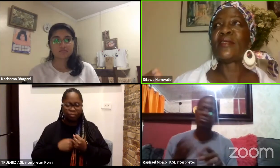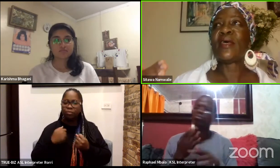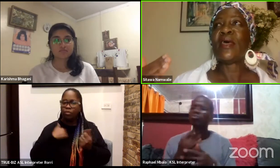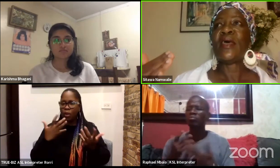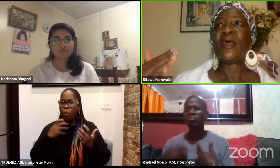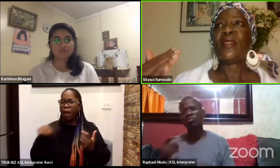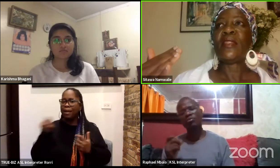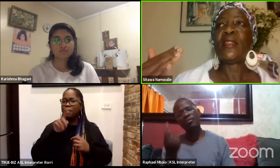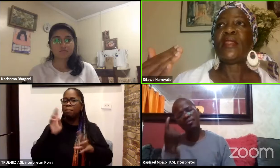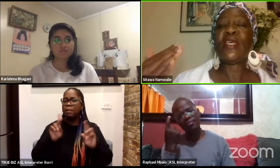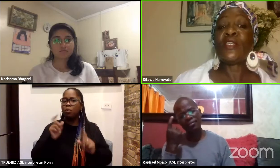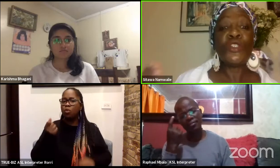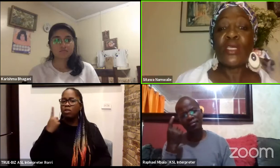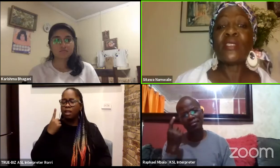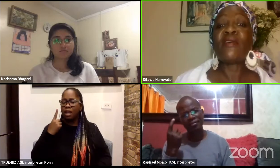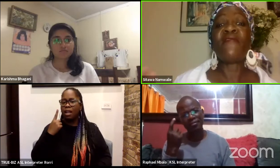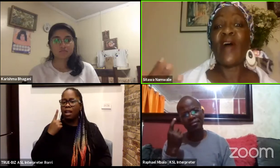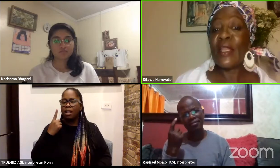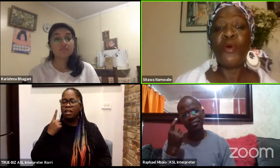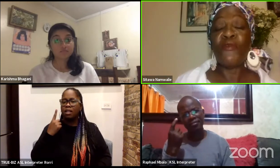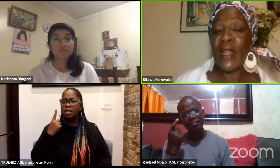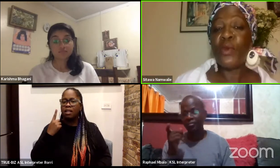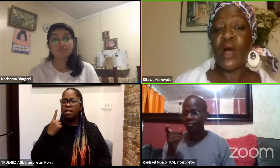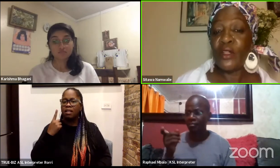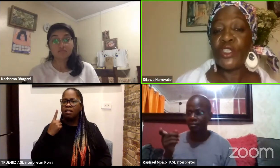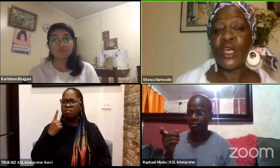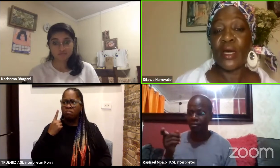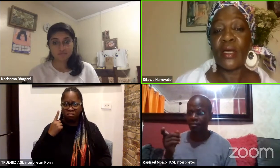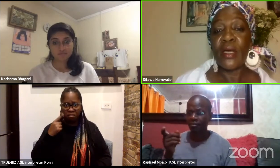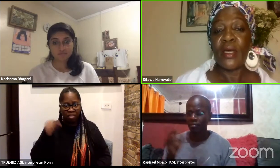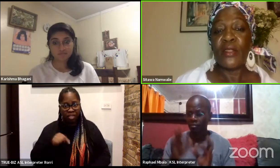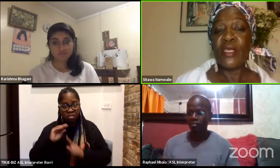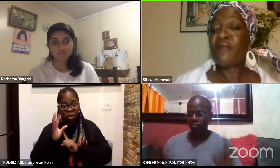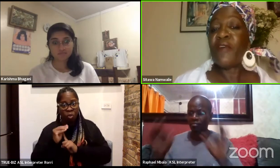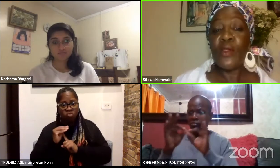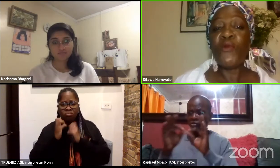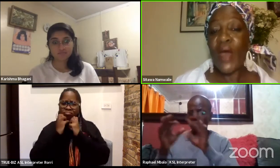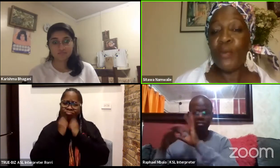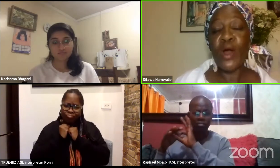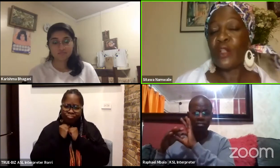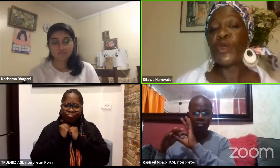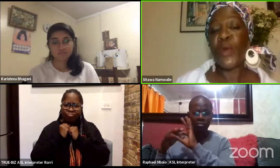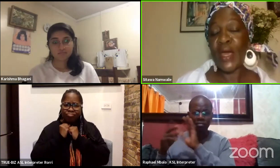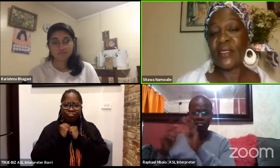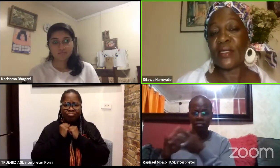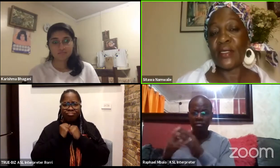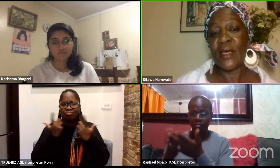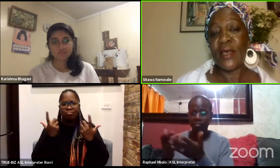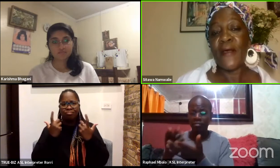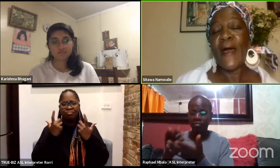that this is a valuable, valuable culture. These are valuable cultural practices